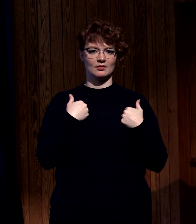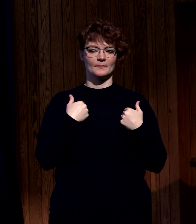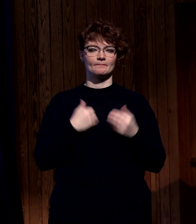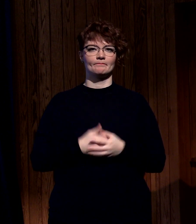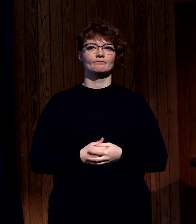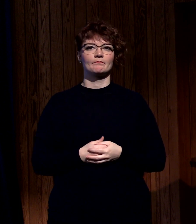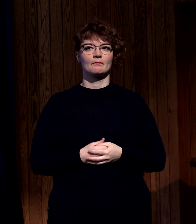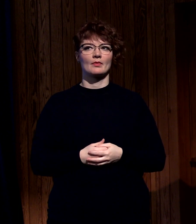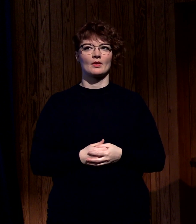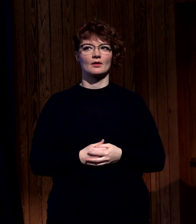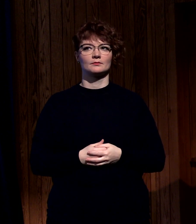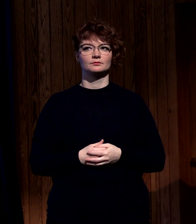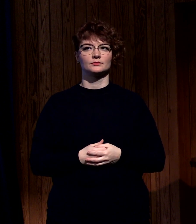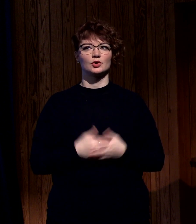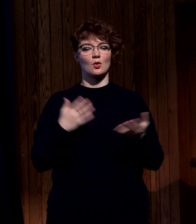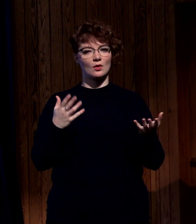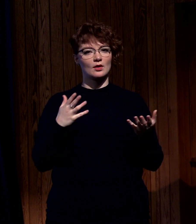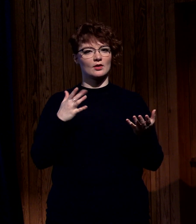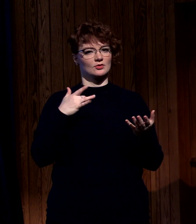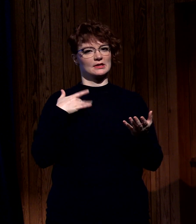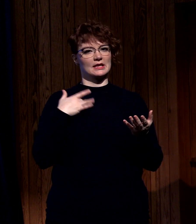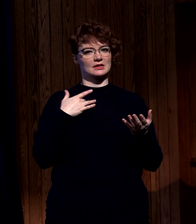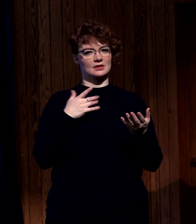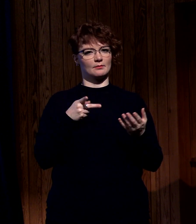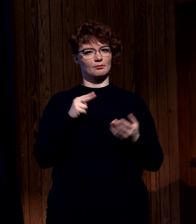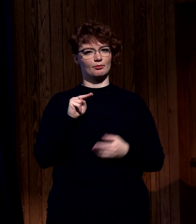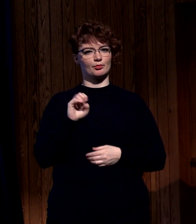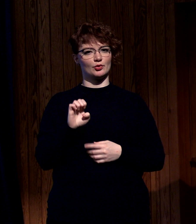there's a sense in which pruning kind of takes on these two